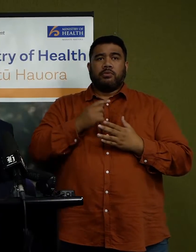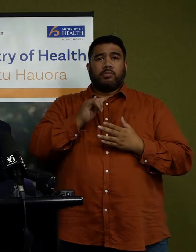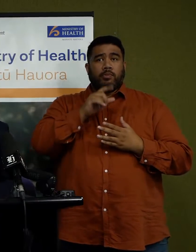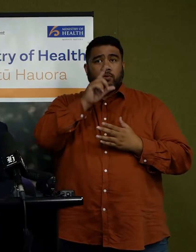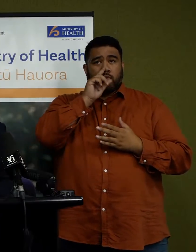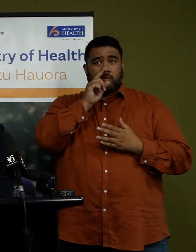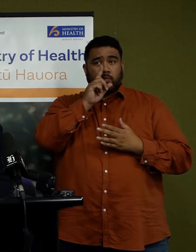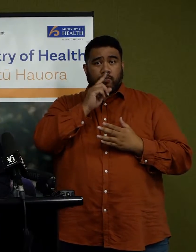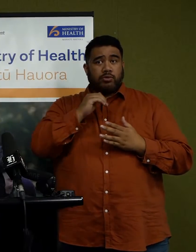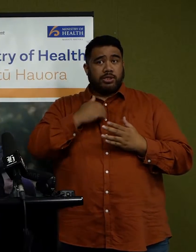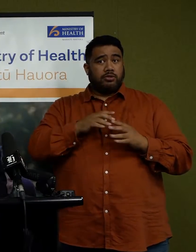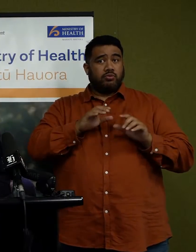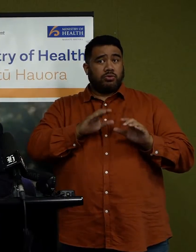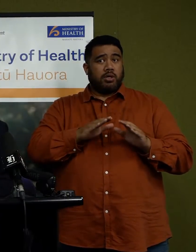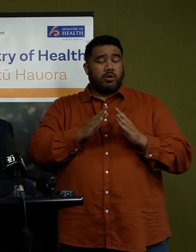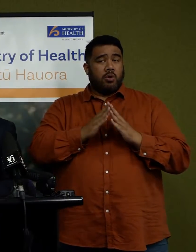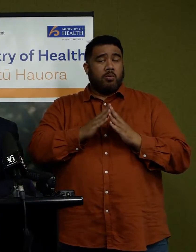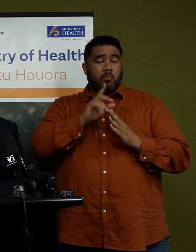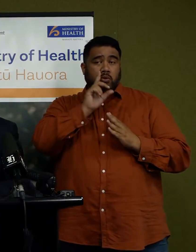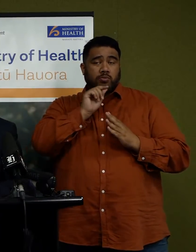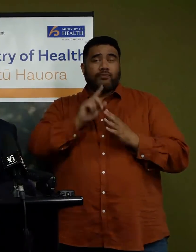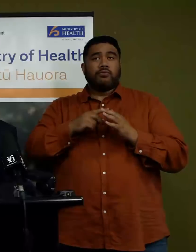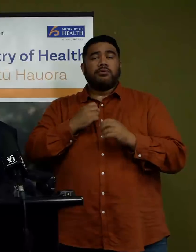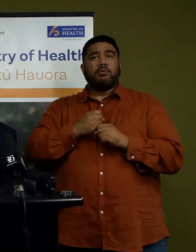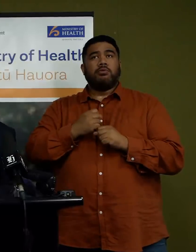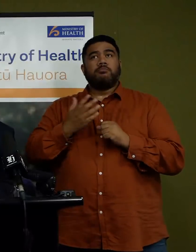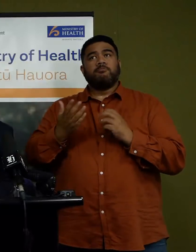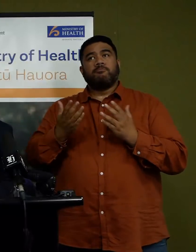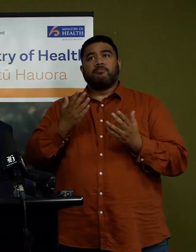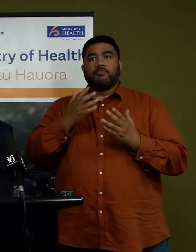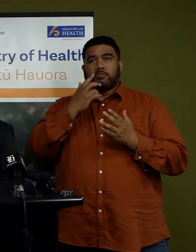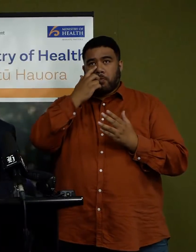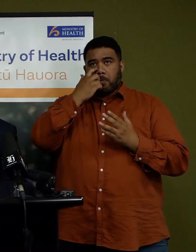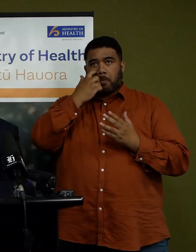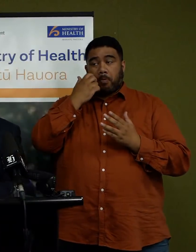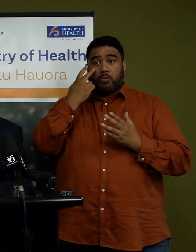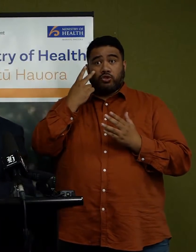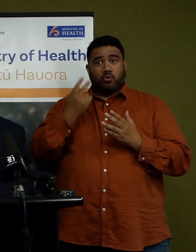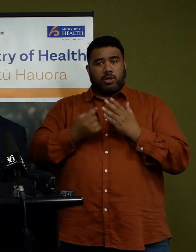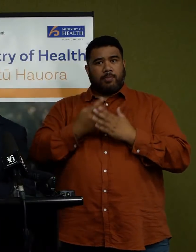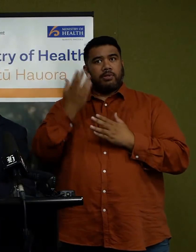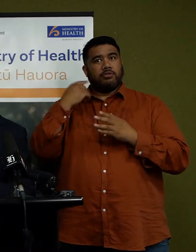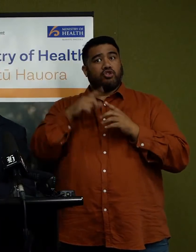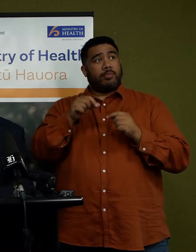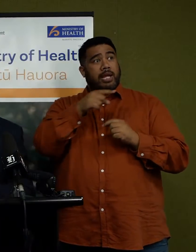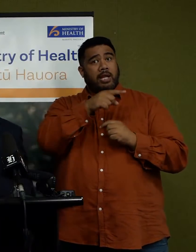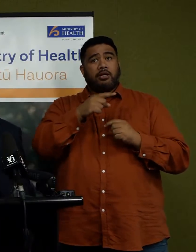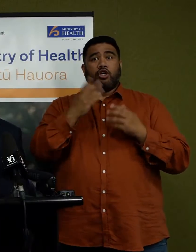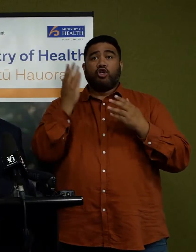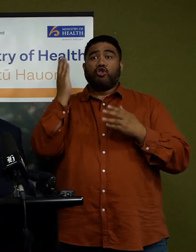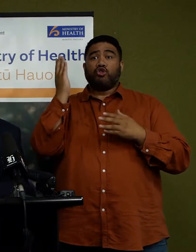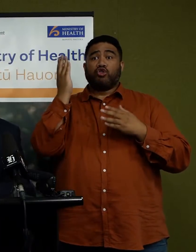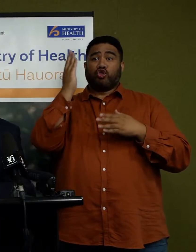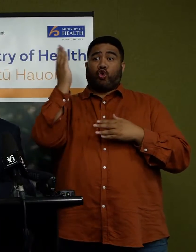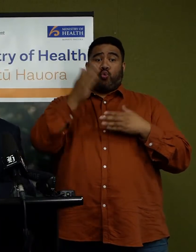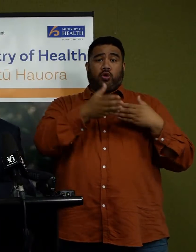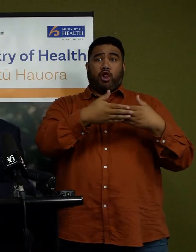For example, one of the actions that's possible, and we've seen this happen in Japan, is that you could close schools. Now if that happens, people generally